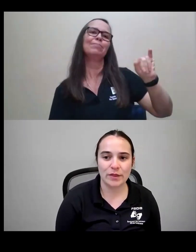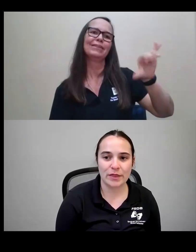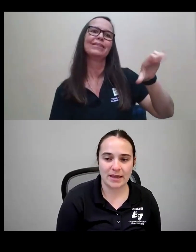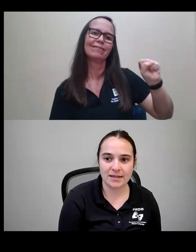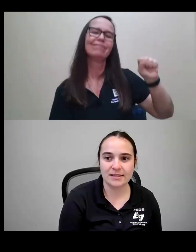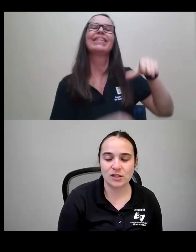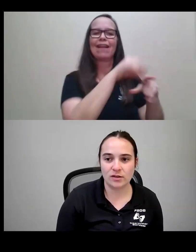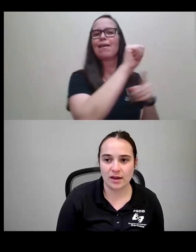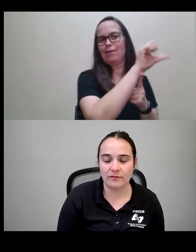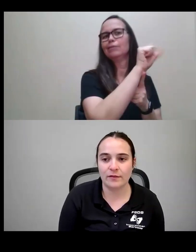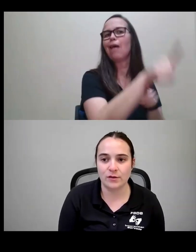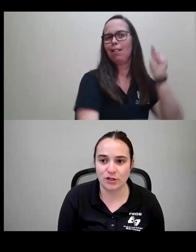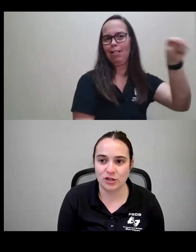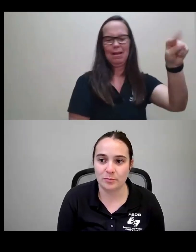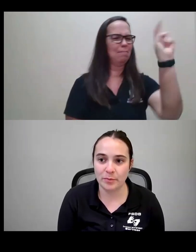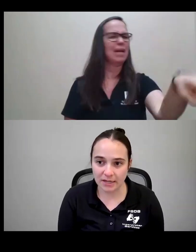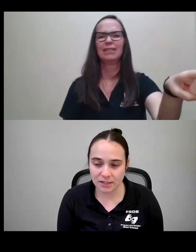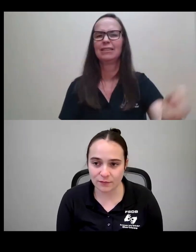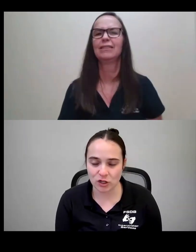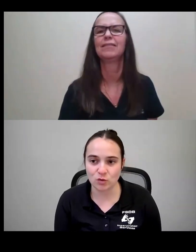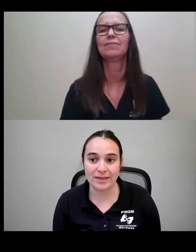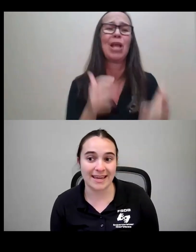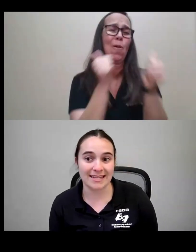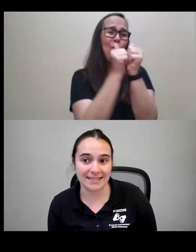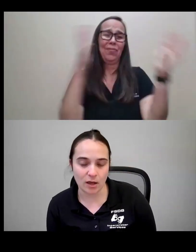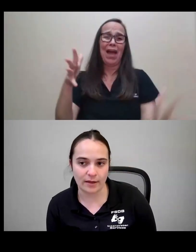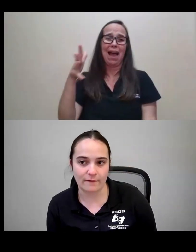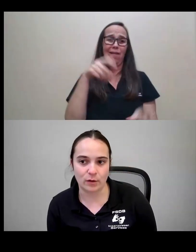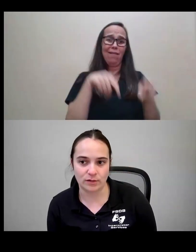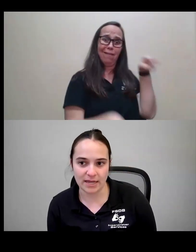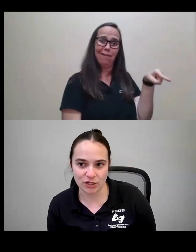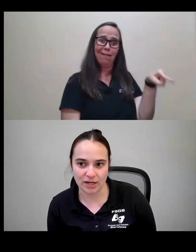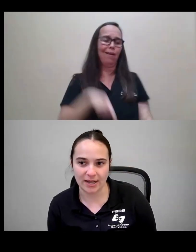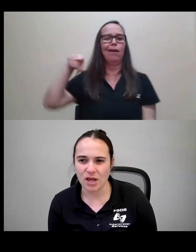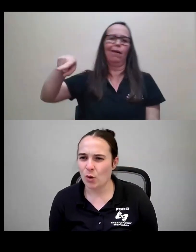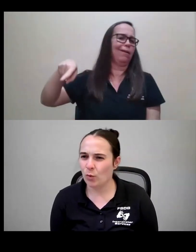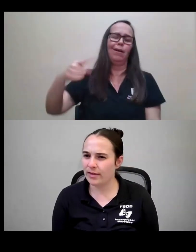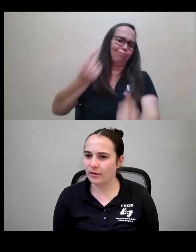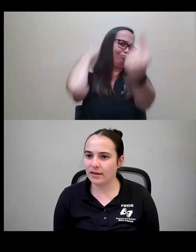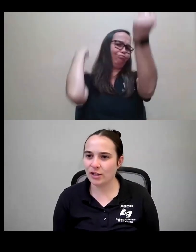certain things and you need to have a foundation in BICS first with ASL and that foundation. Without